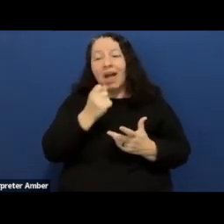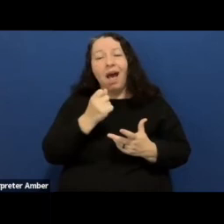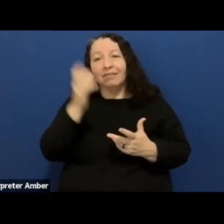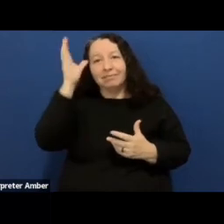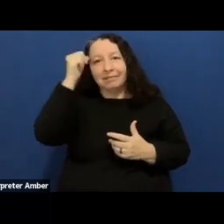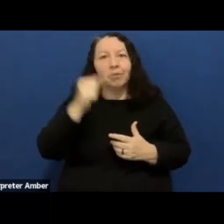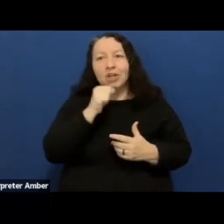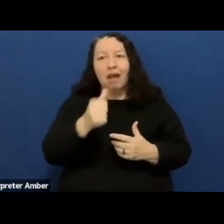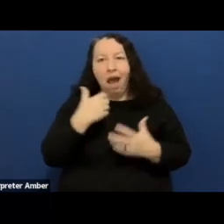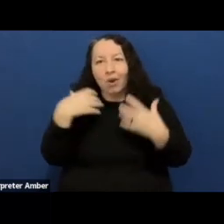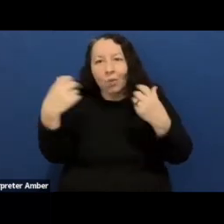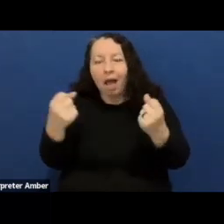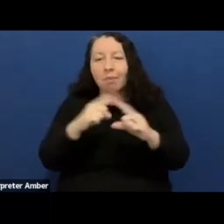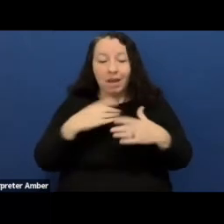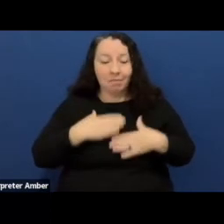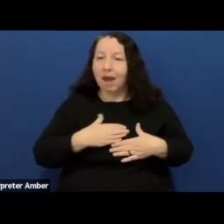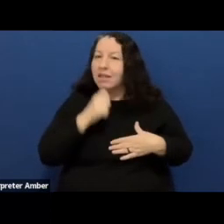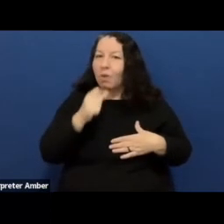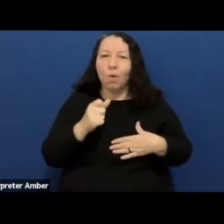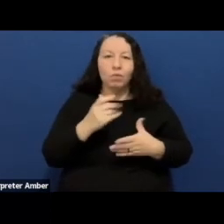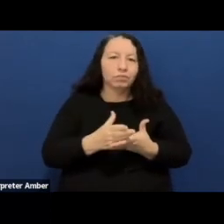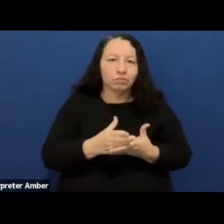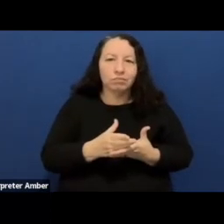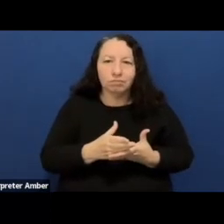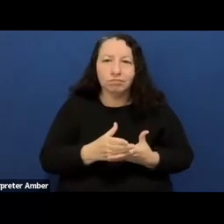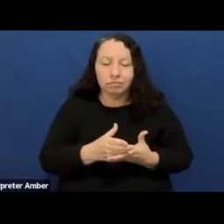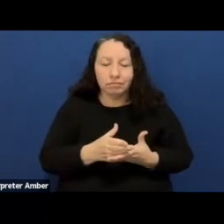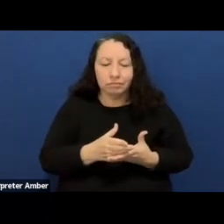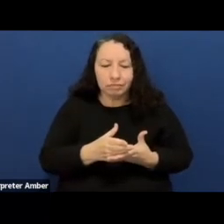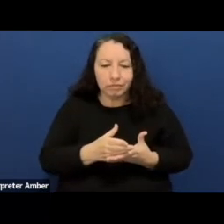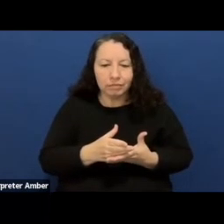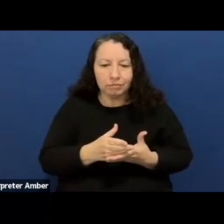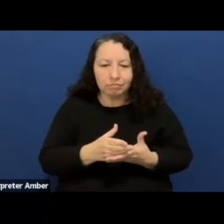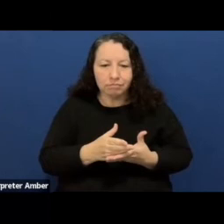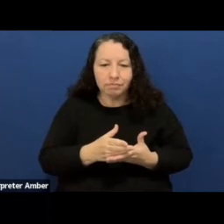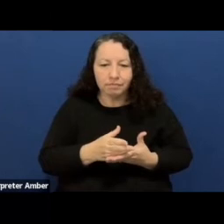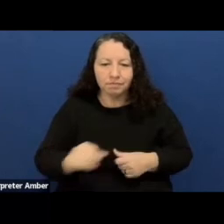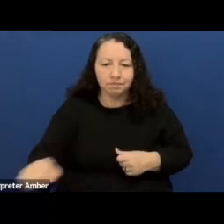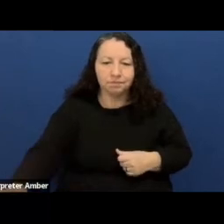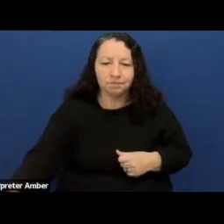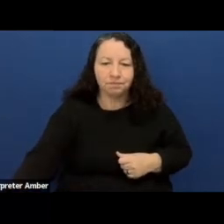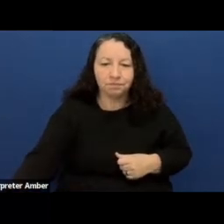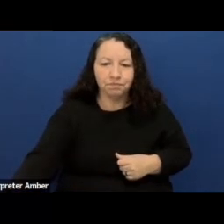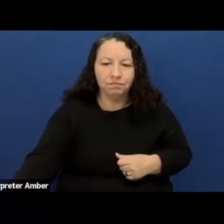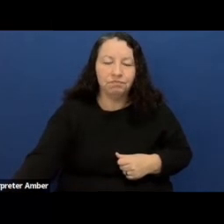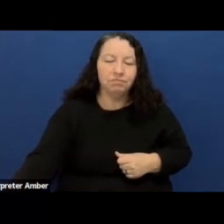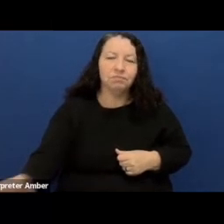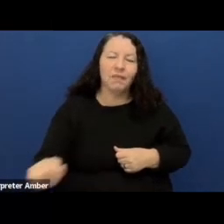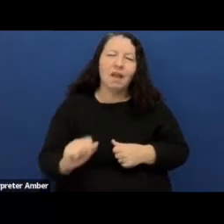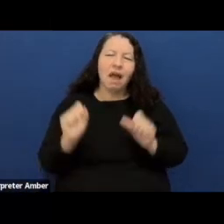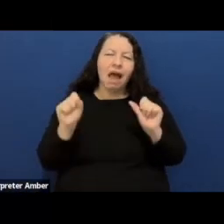better if stubbornly not well, a body that does not quit.